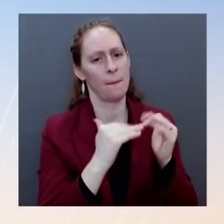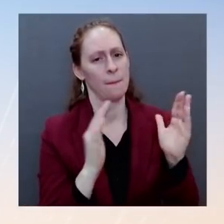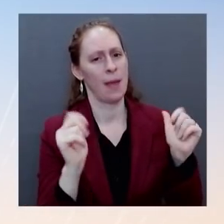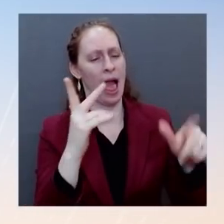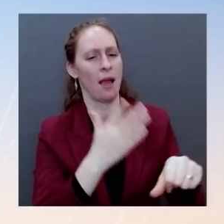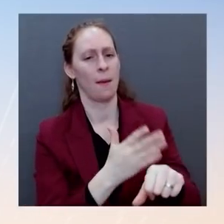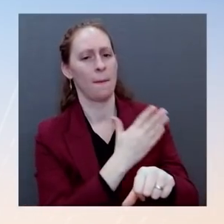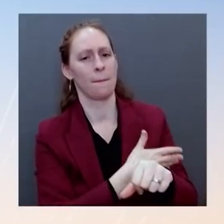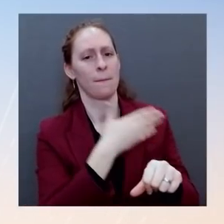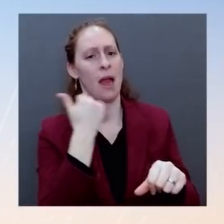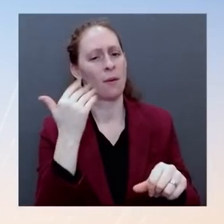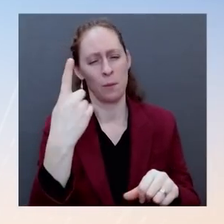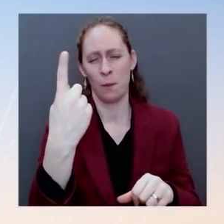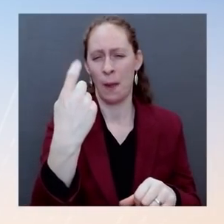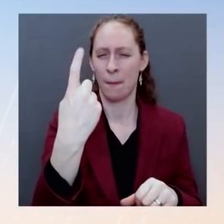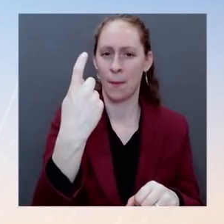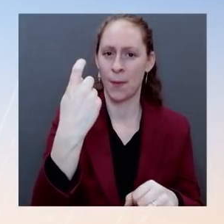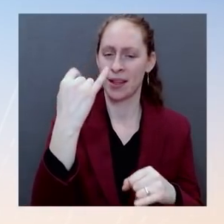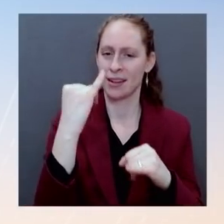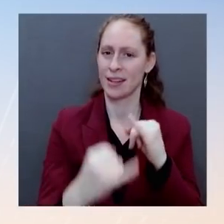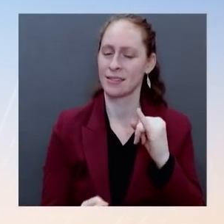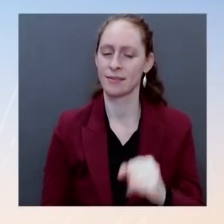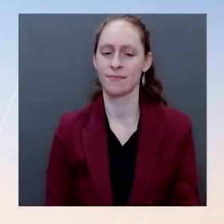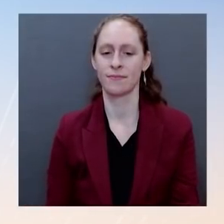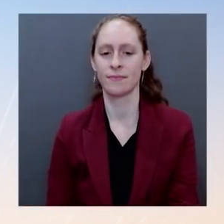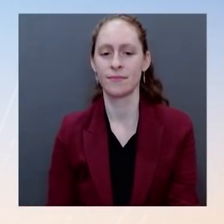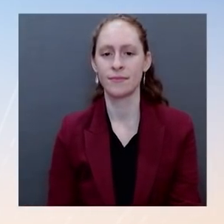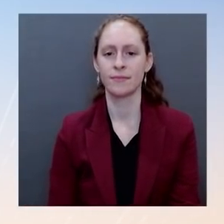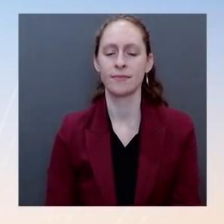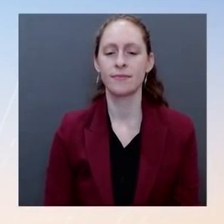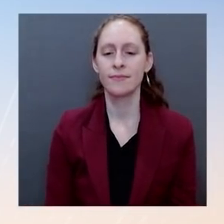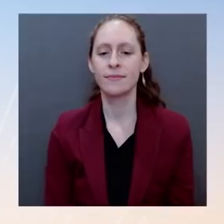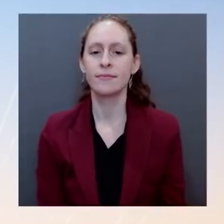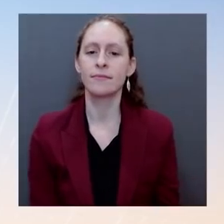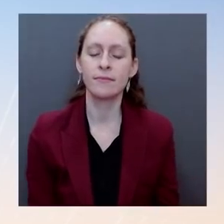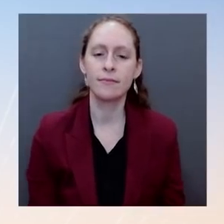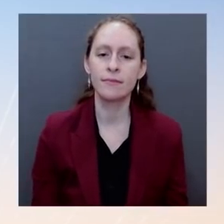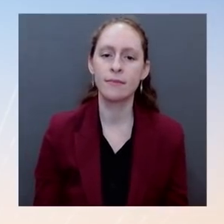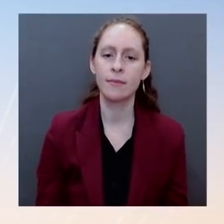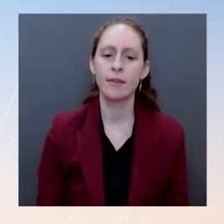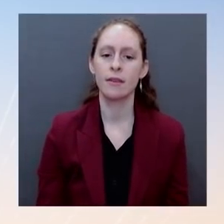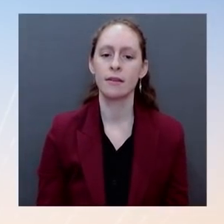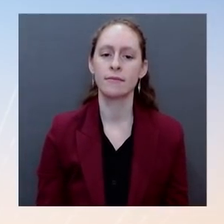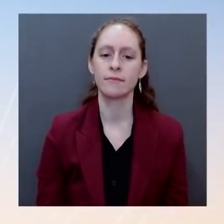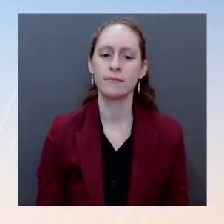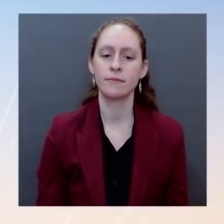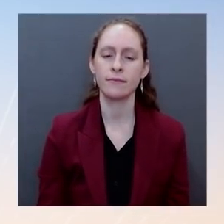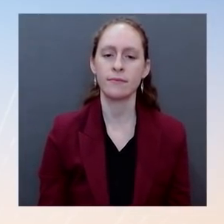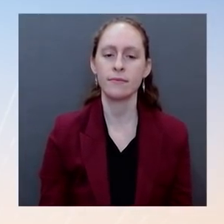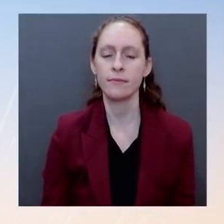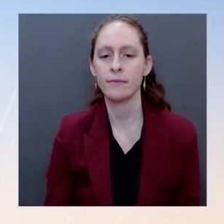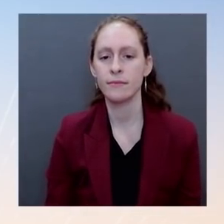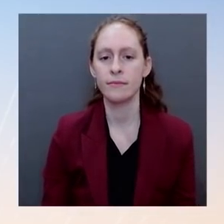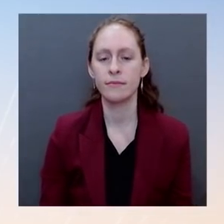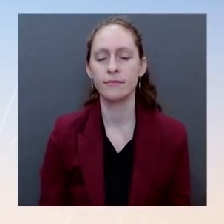The Press: On Build Back Better, would the White House support adding a work requirement, like Senator Manchin has discussed, to the Child Tax Credit as part of the package?